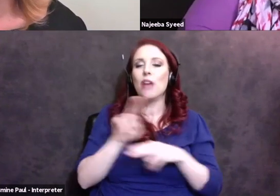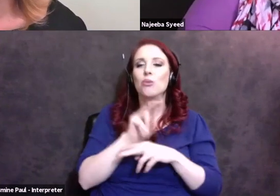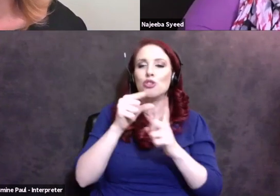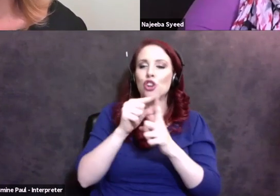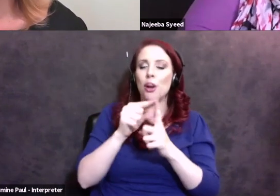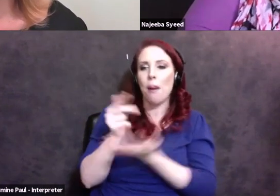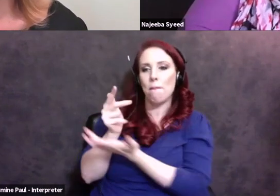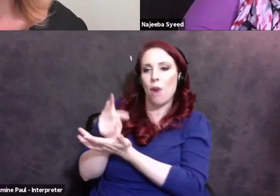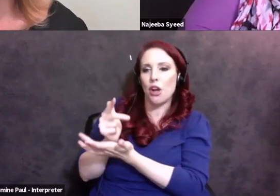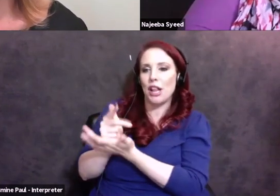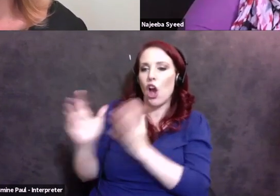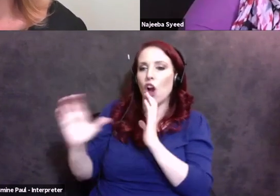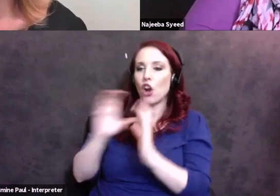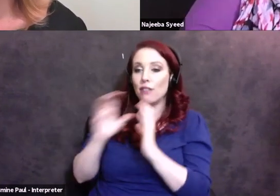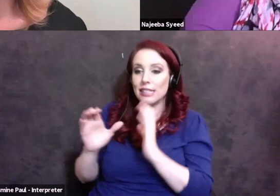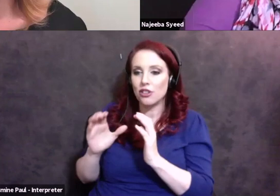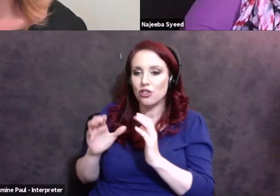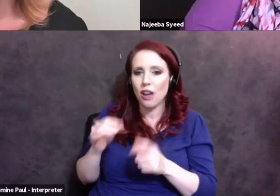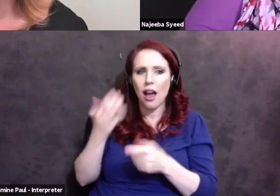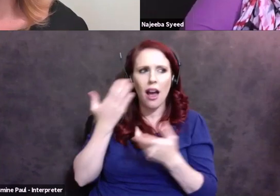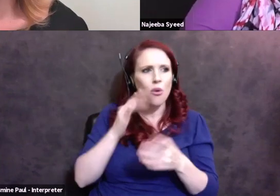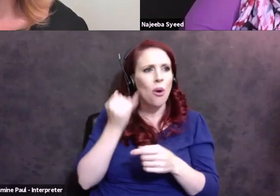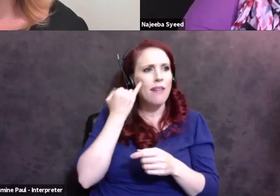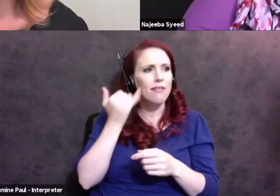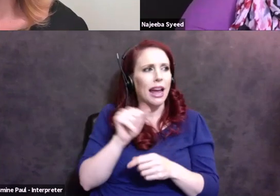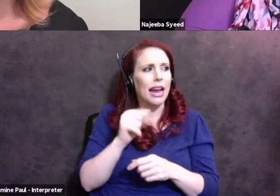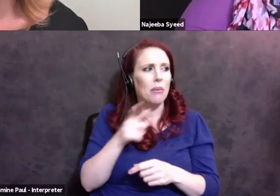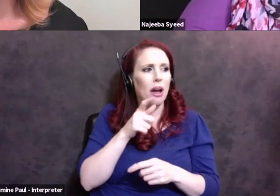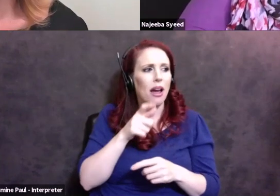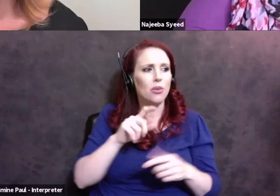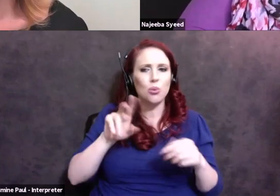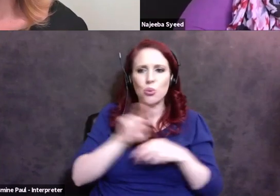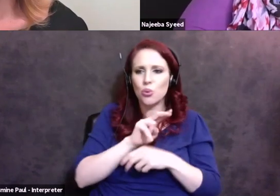I don't know if anyone drinks from water fountains any more with everything that's happening